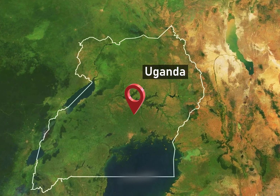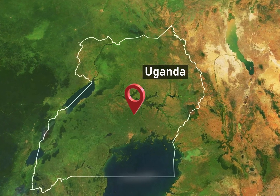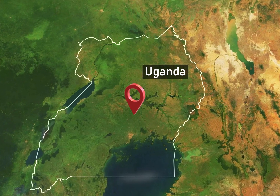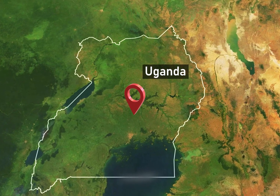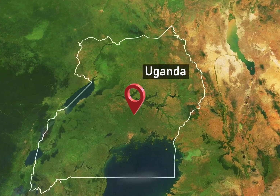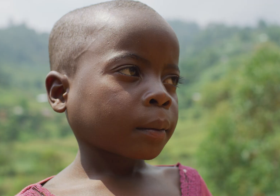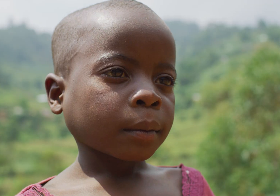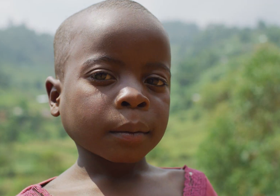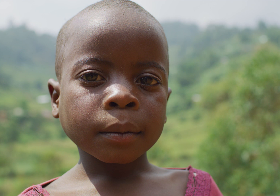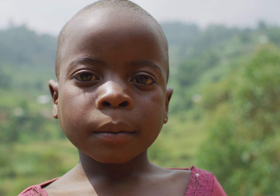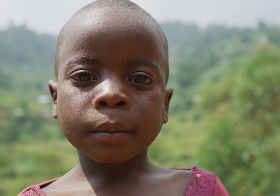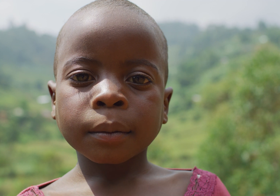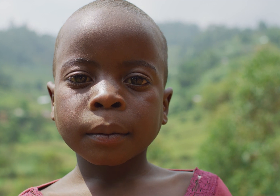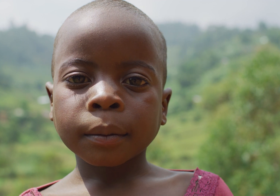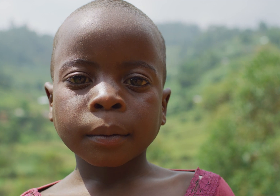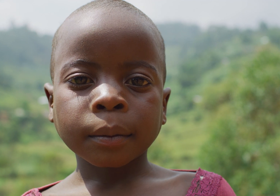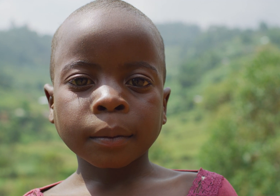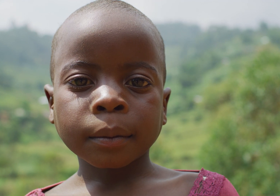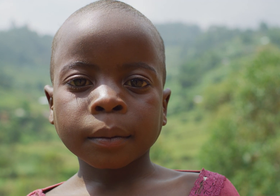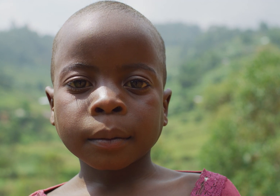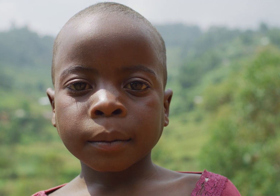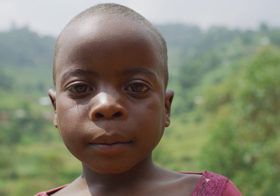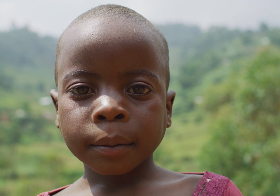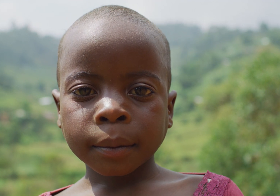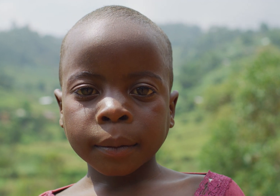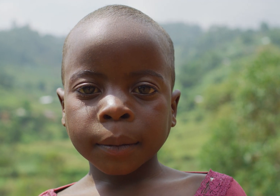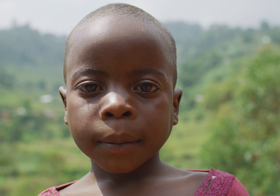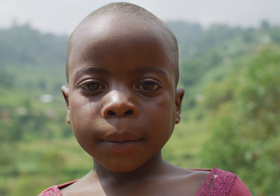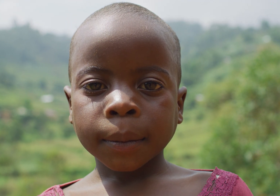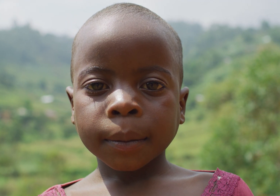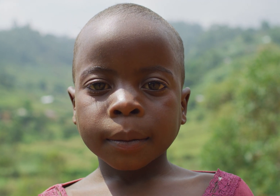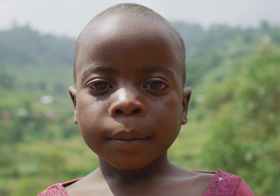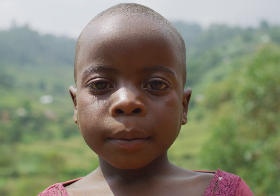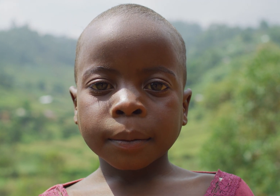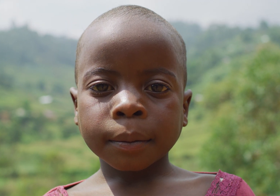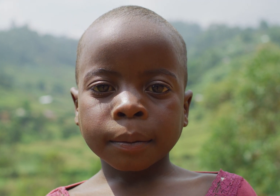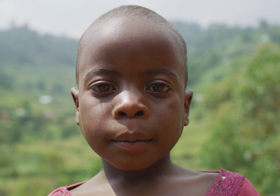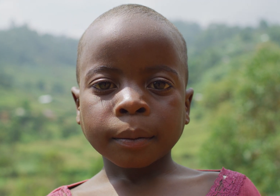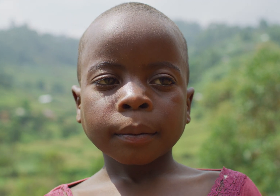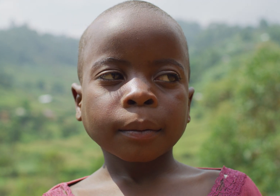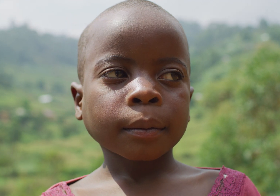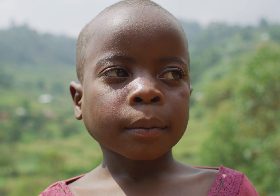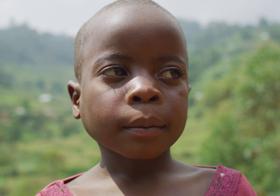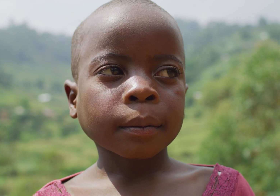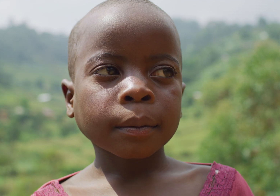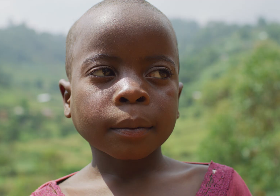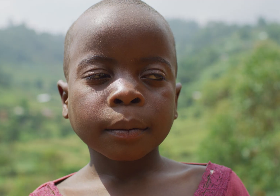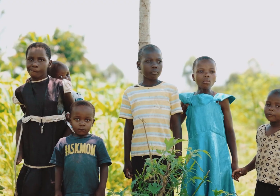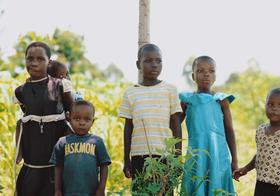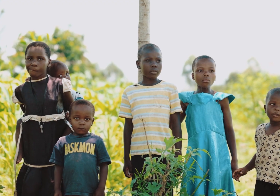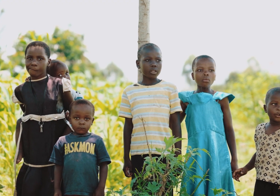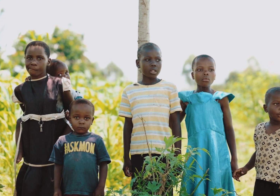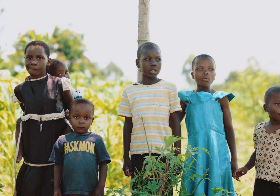that there are children, that are deaf, that don't have a language. And the biggest thing for me is not having a language,